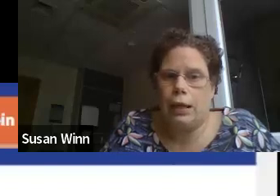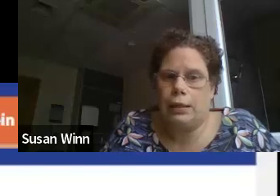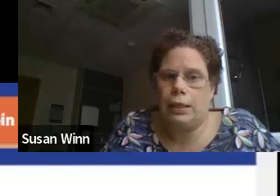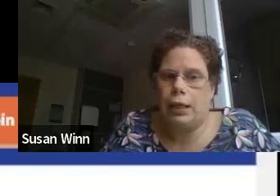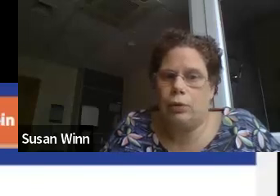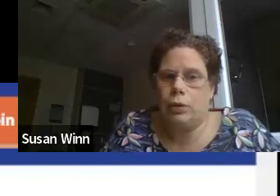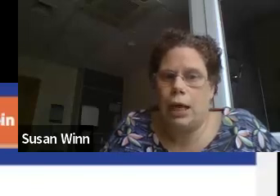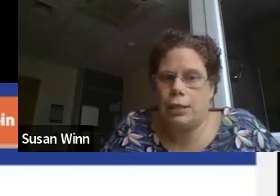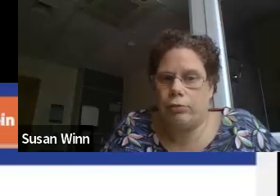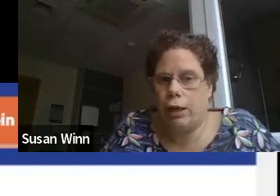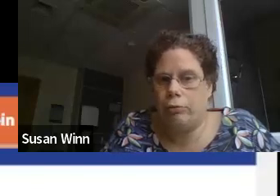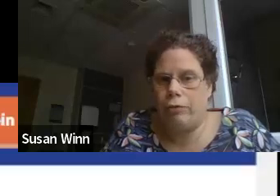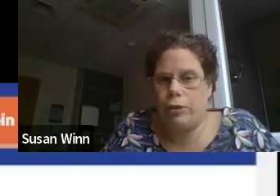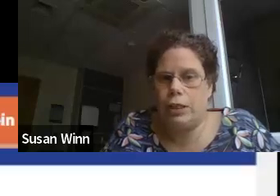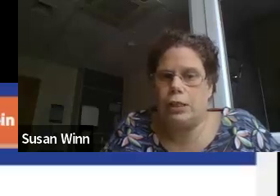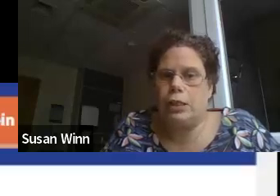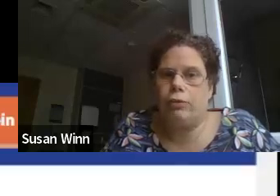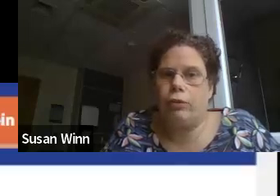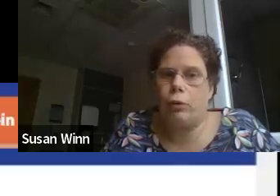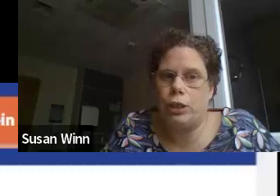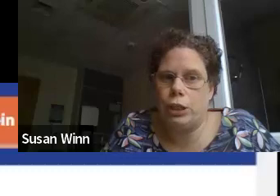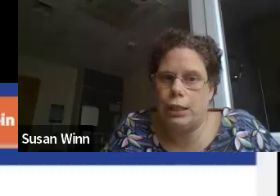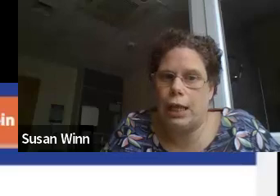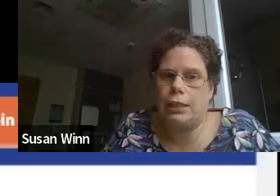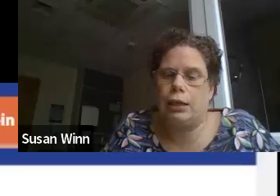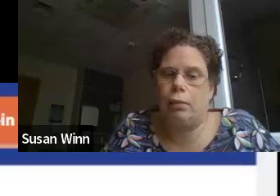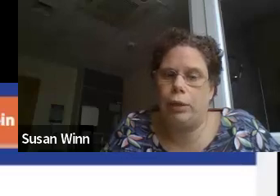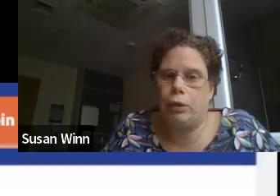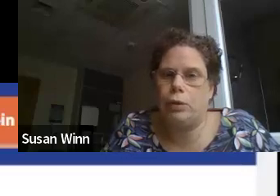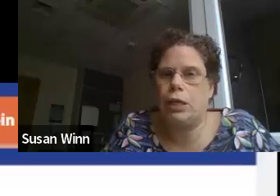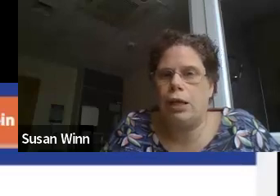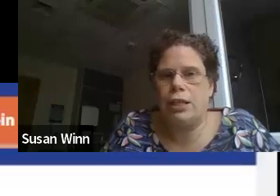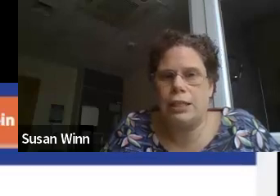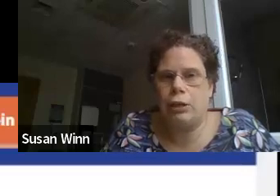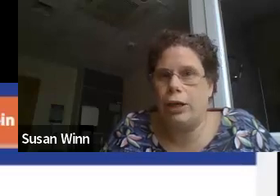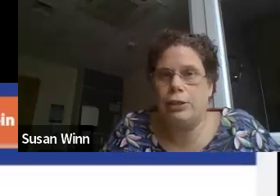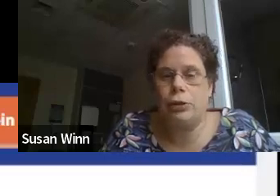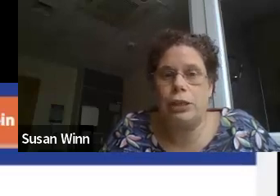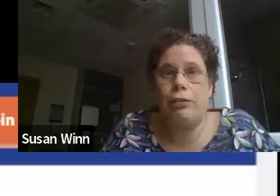It also has references to different questions there that can be used. This is not exhaustive.